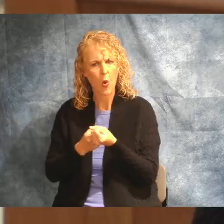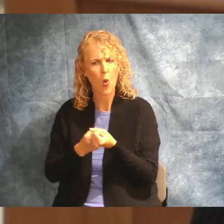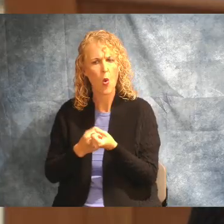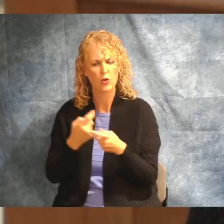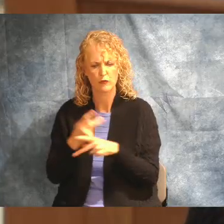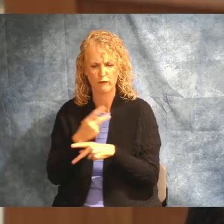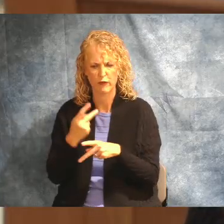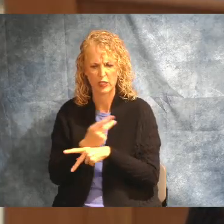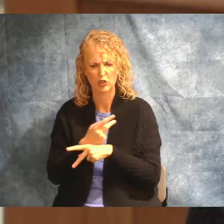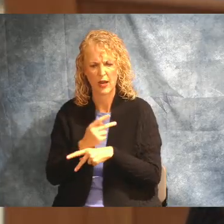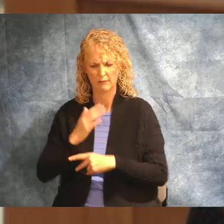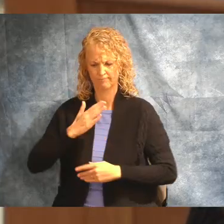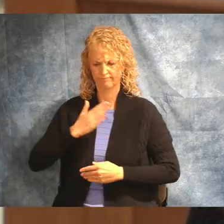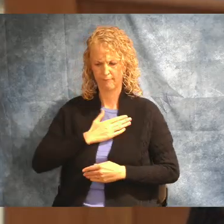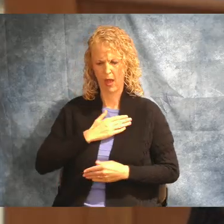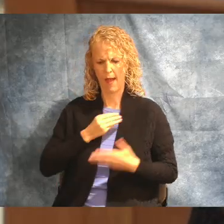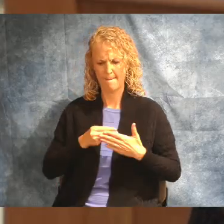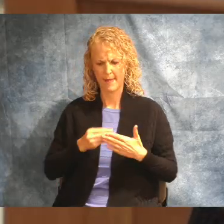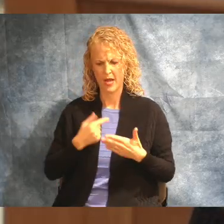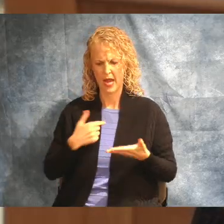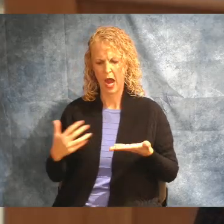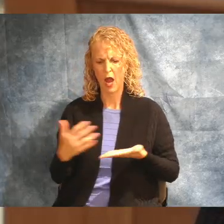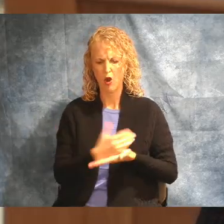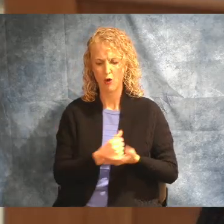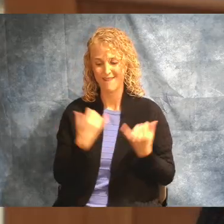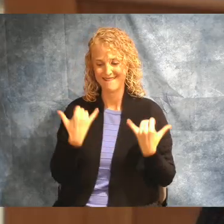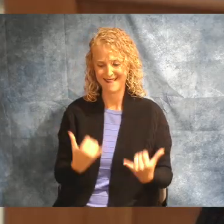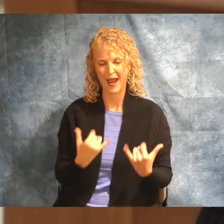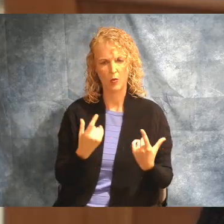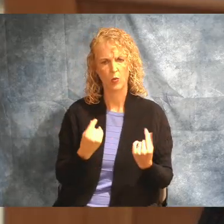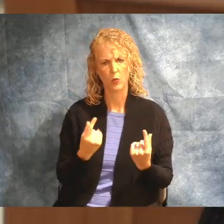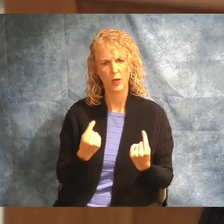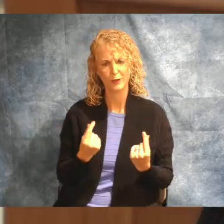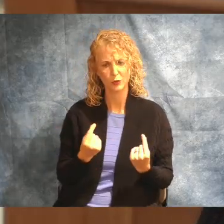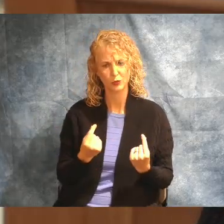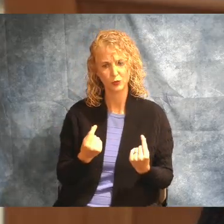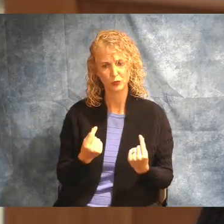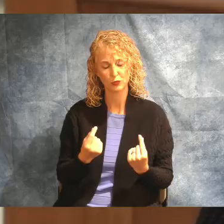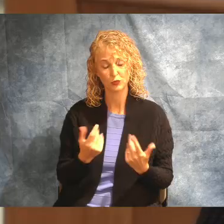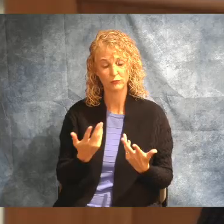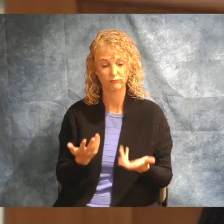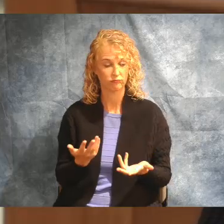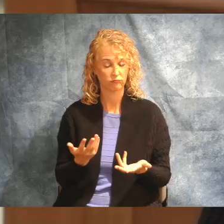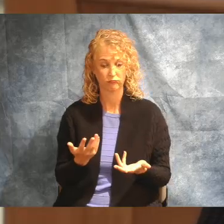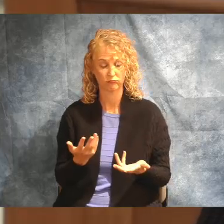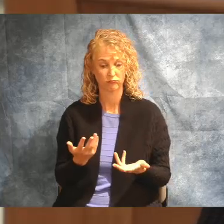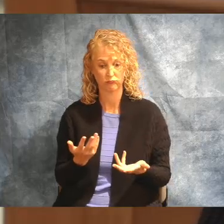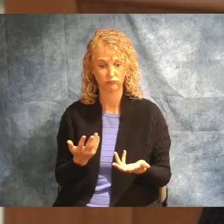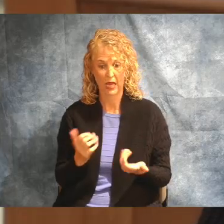where to place money not only in their advertising but what kind of things they need to improve their